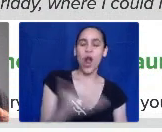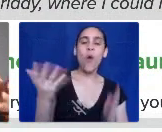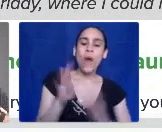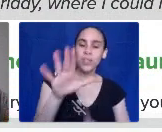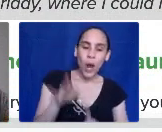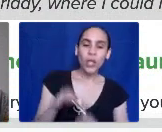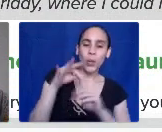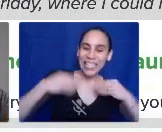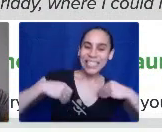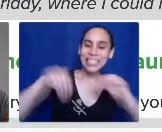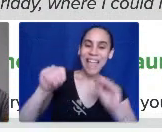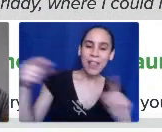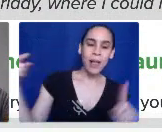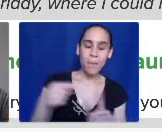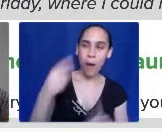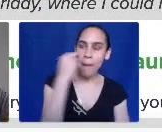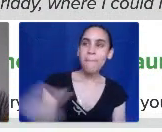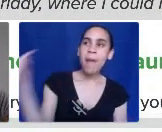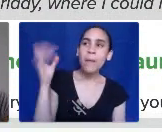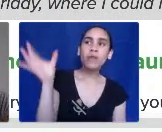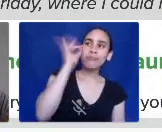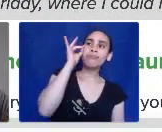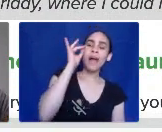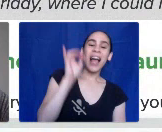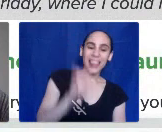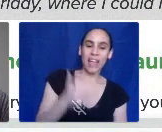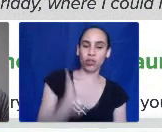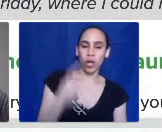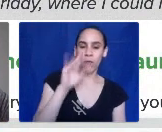memorable that's the goal of your buy or your tagline right it's not really about listing every